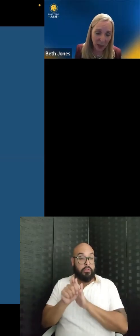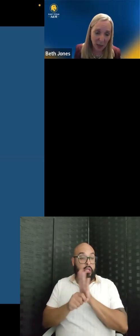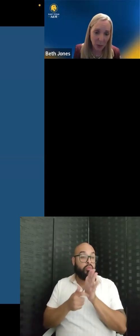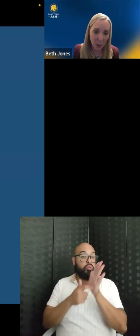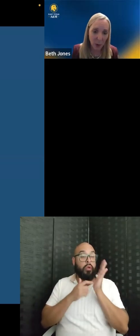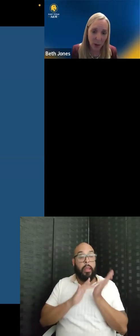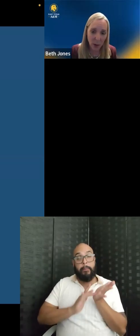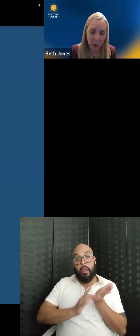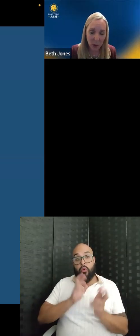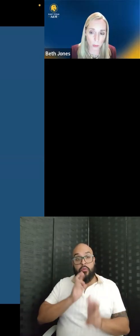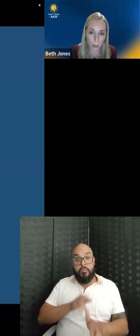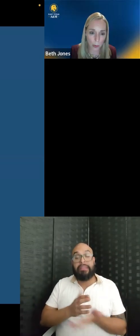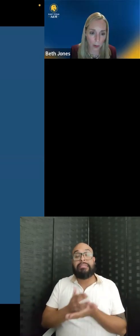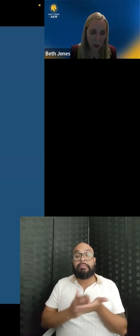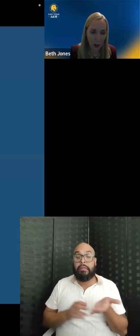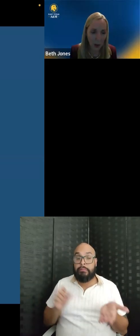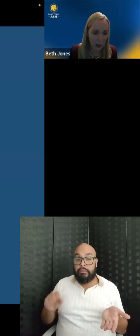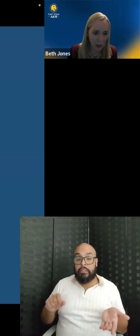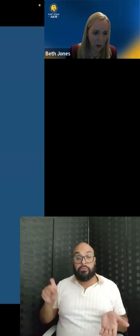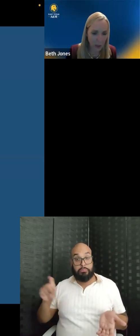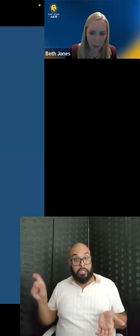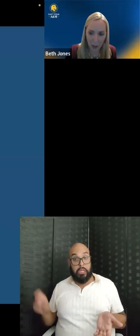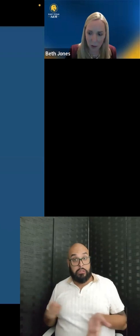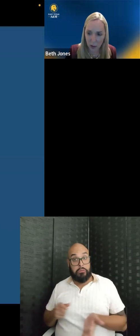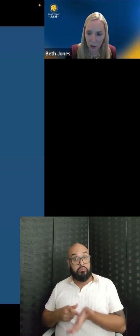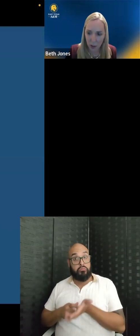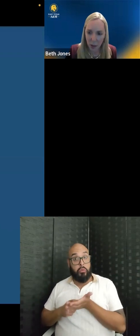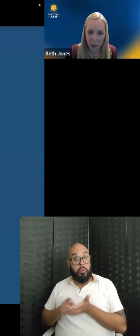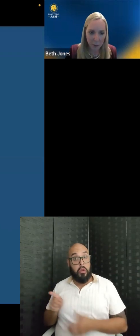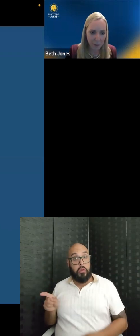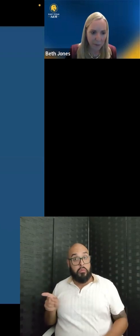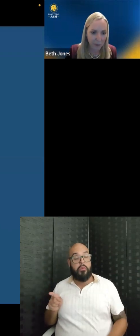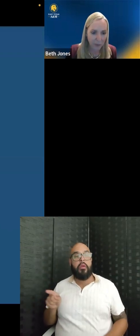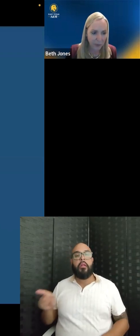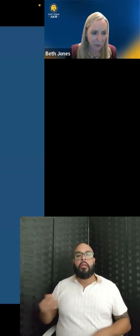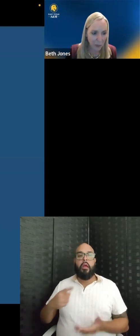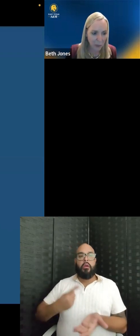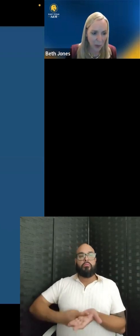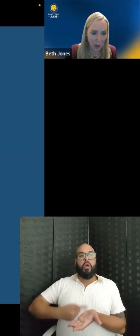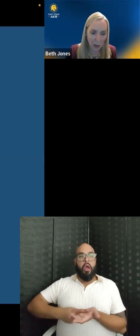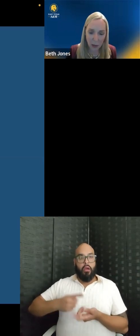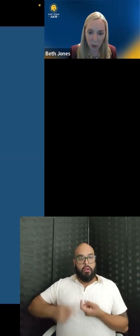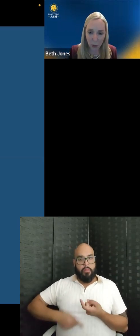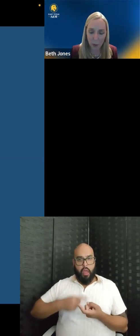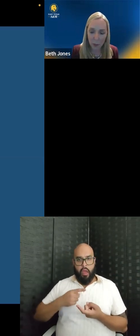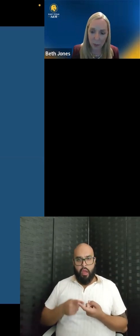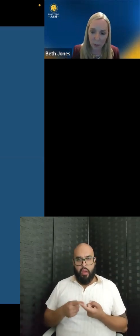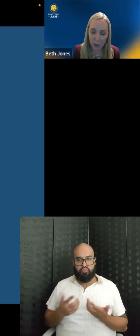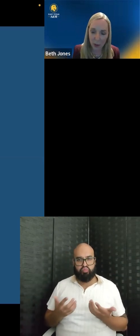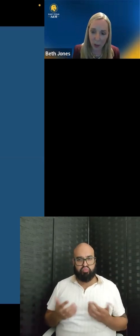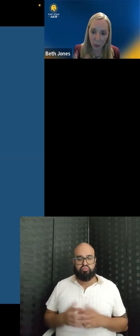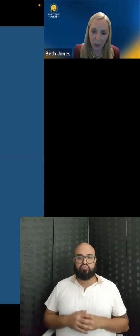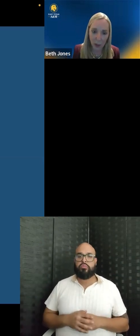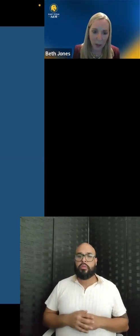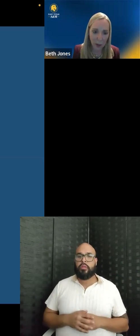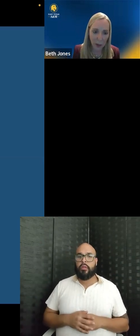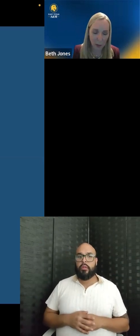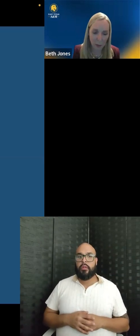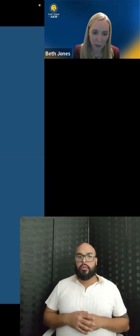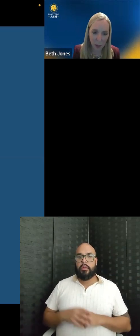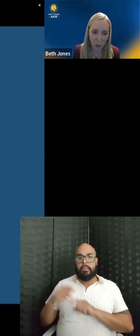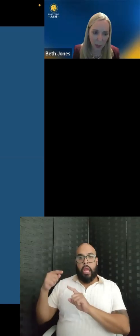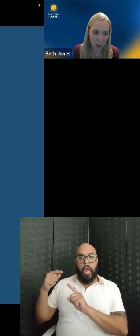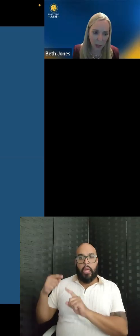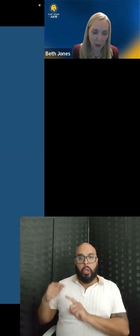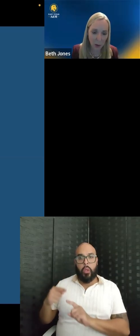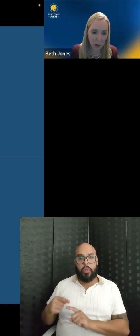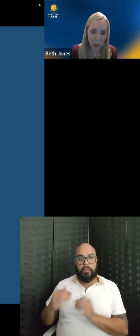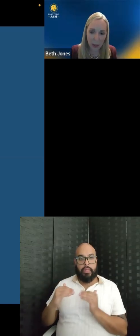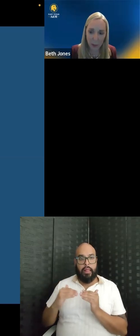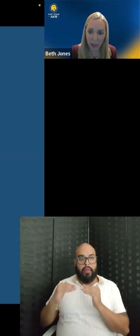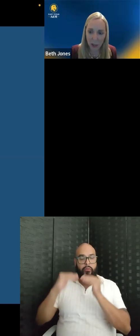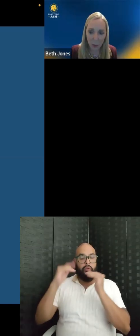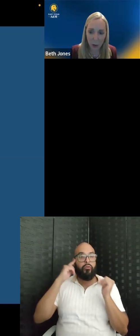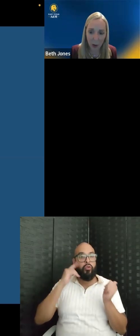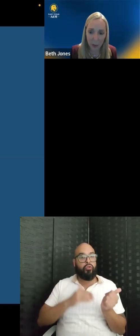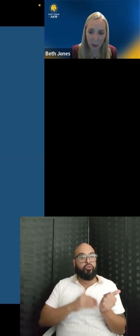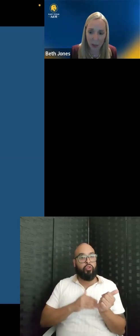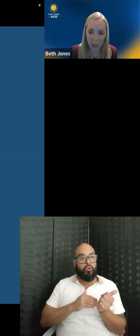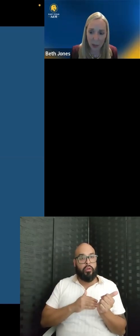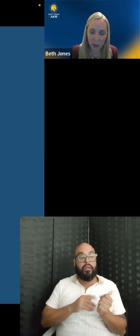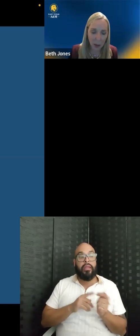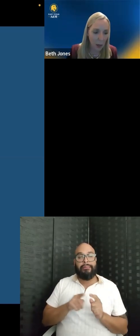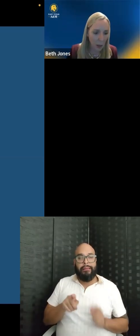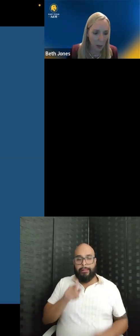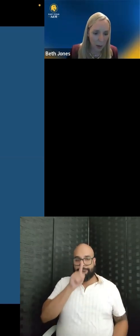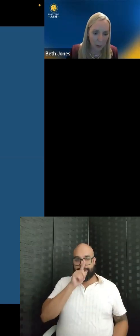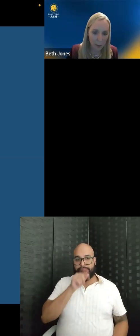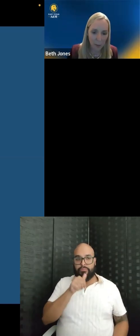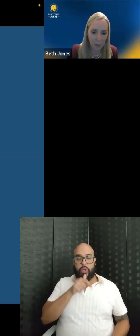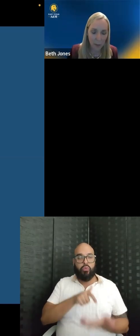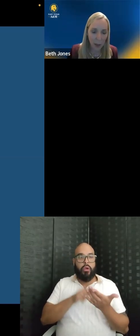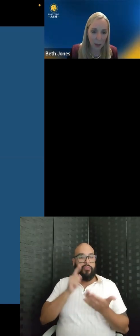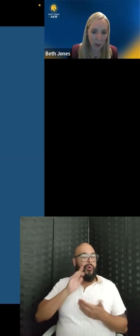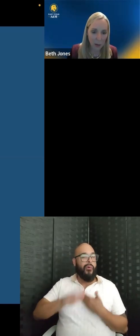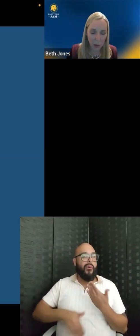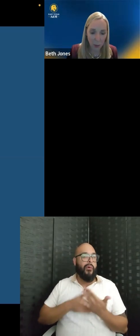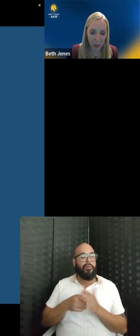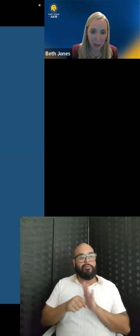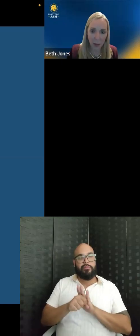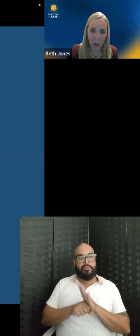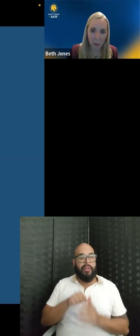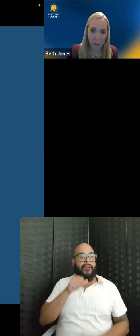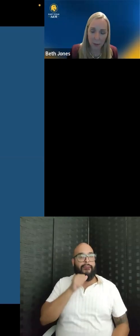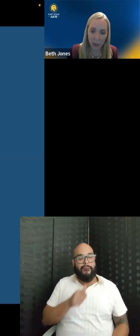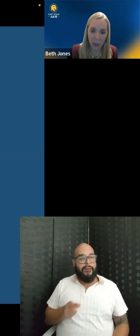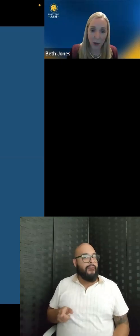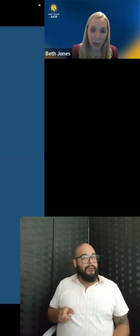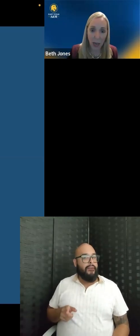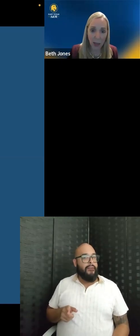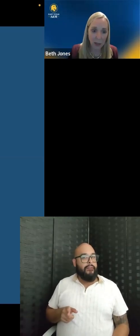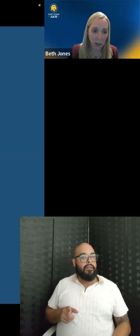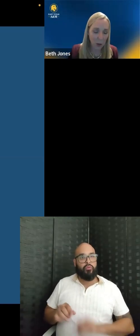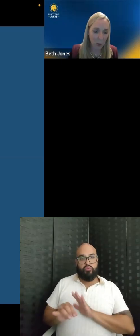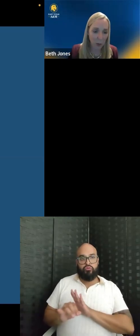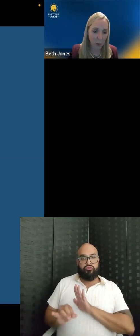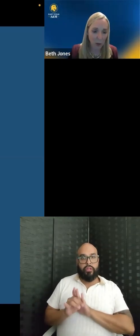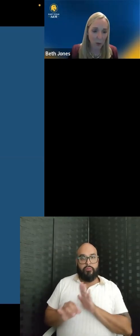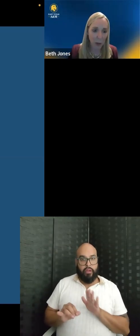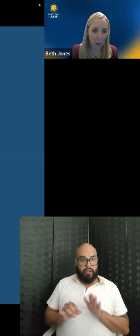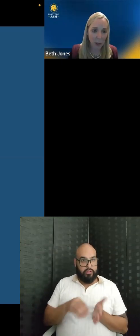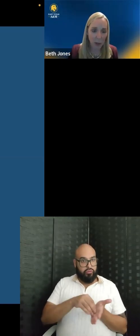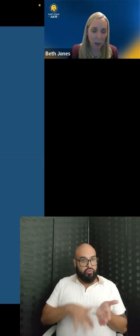In Texas, we require a medical report that talks about, you know, the acuity, the acuity levels that the doctor gets, but that's not required by all states to be identified as a student with a visual impairment.